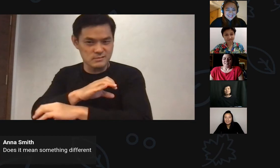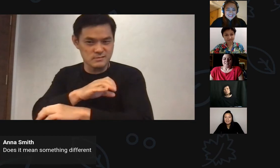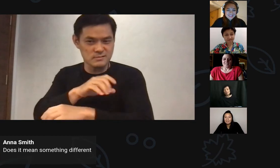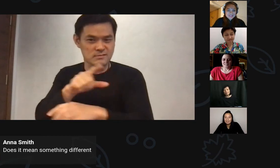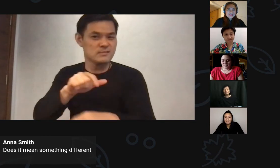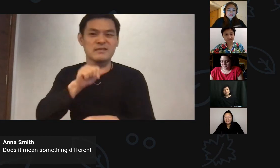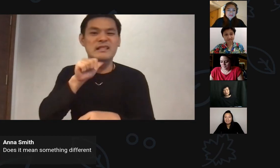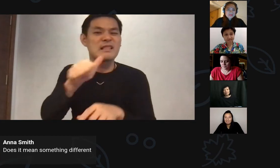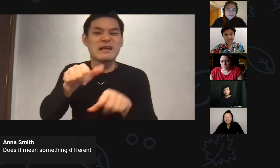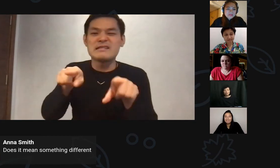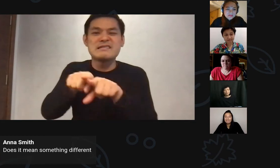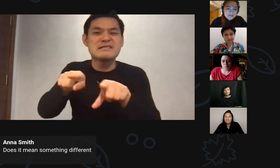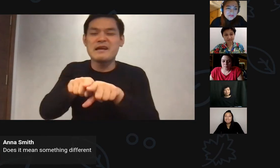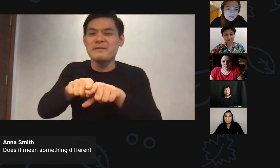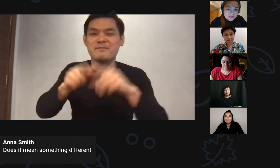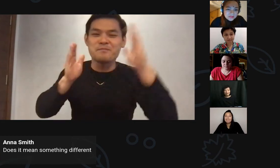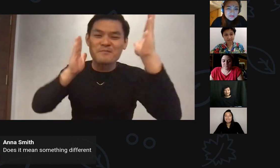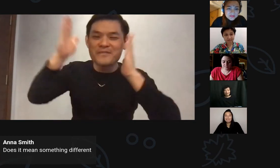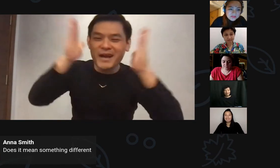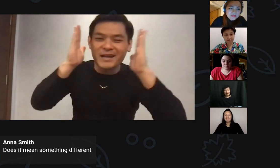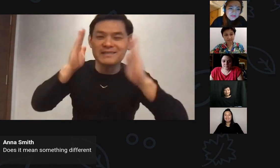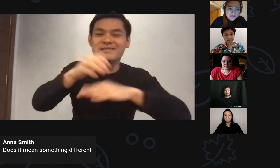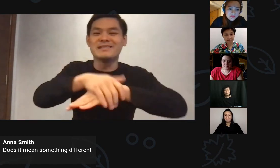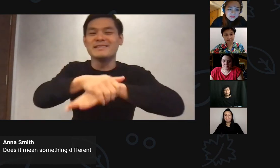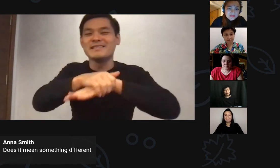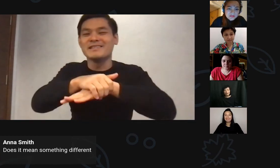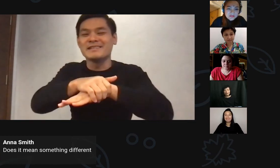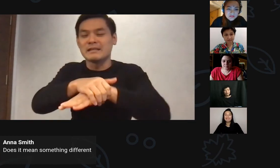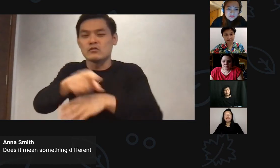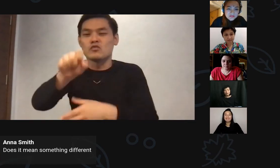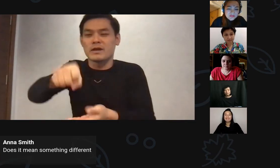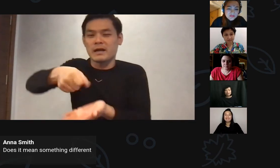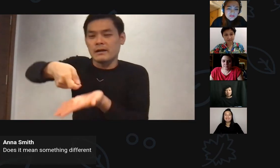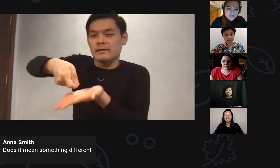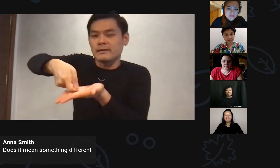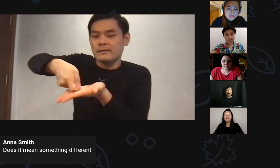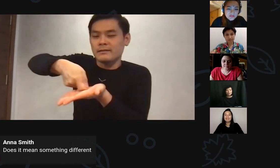That’s one of the challenges and it’s not like, you know, in written Bahasa,